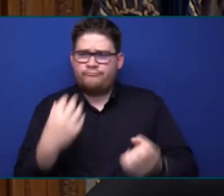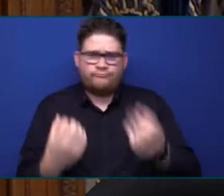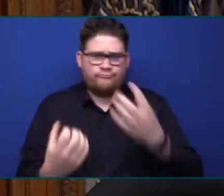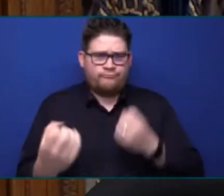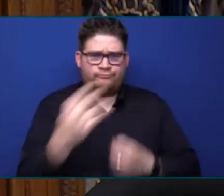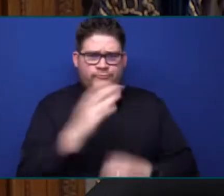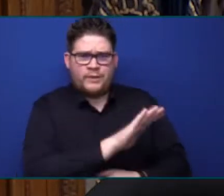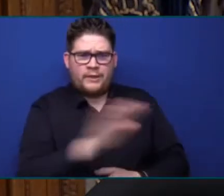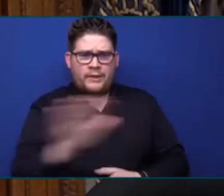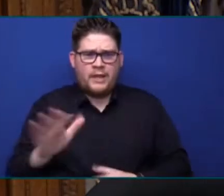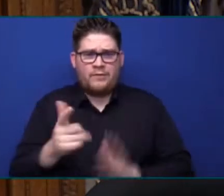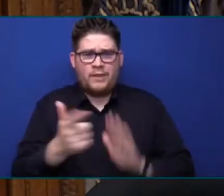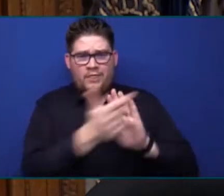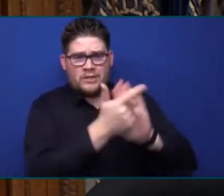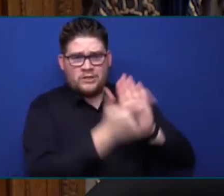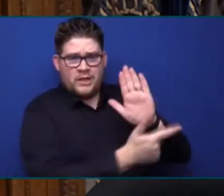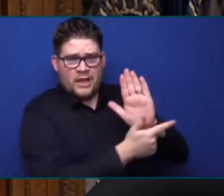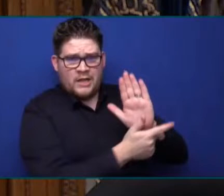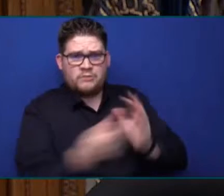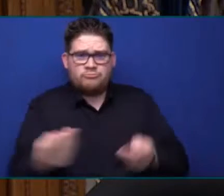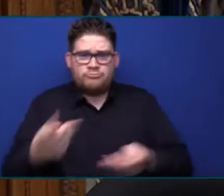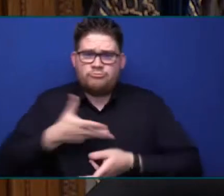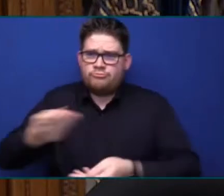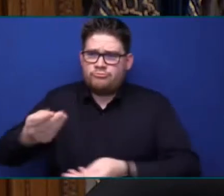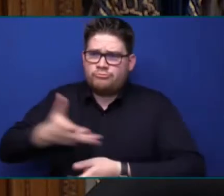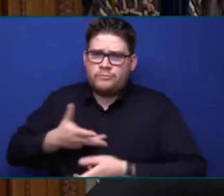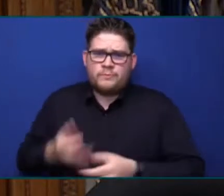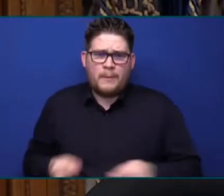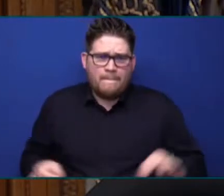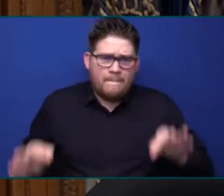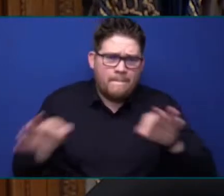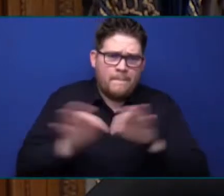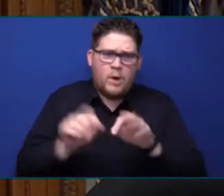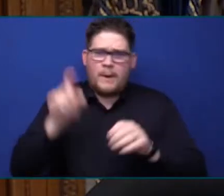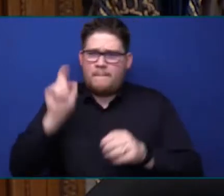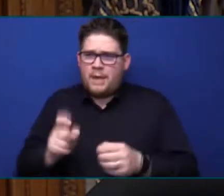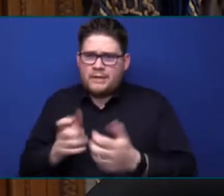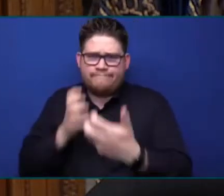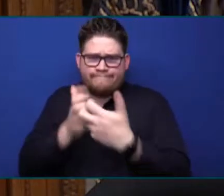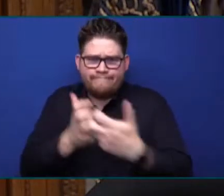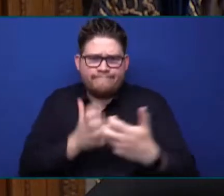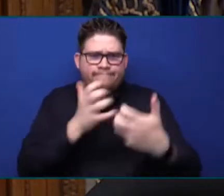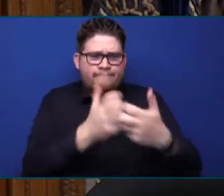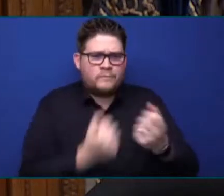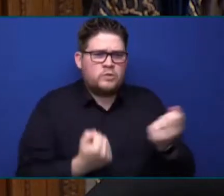right for all British Columbians. I’m grateful for these conversations, and I’m committed to